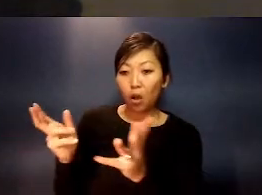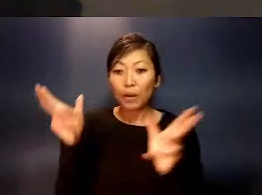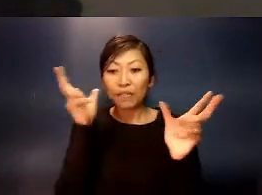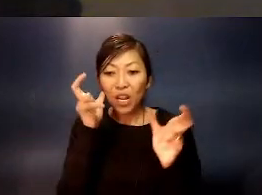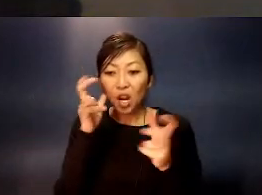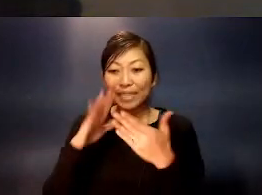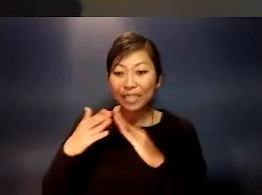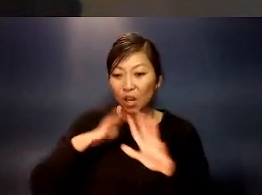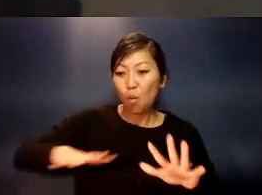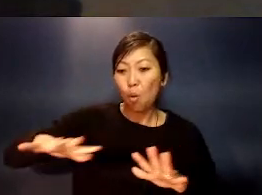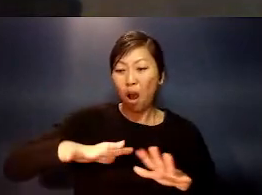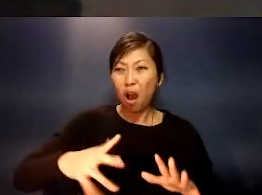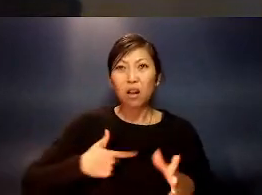WORK AROUND THE COUNTRY, GIVING, YOU KNOW, ALONG WITH